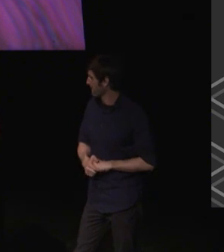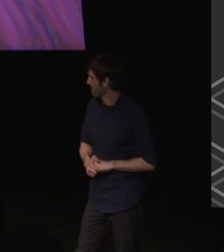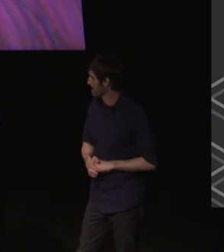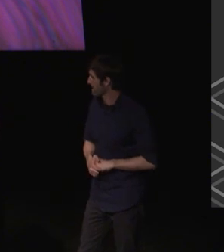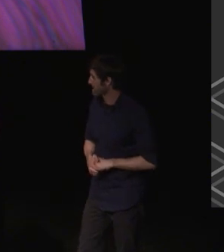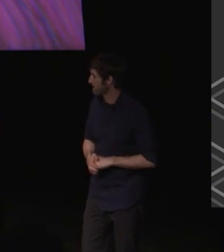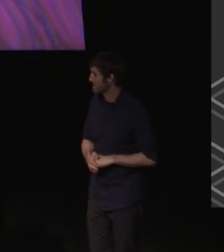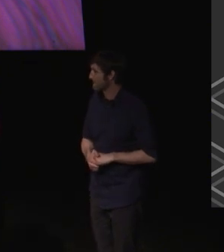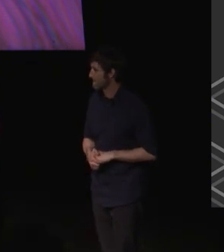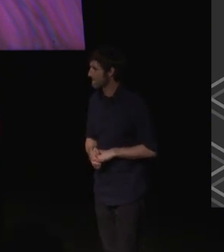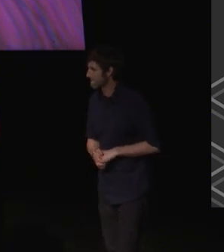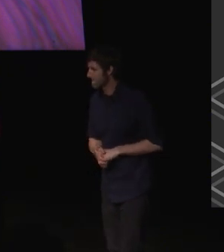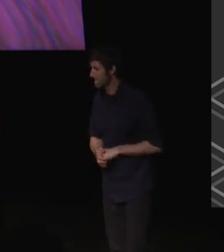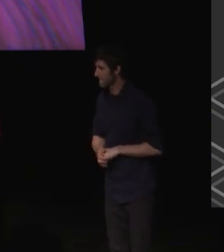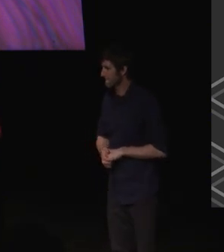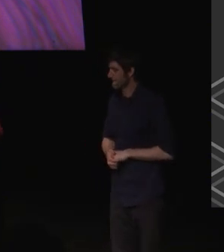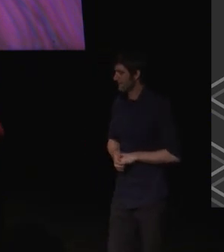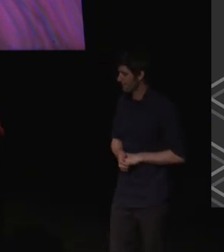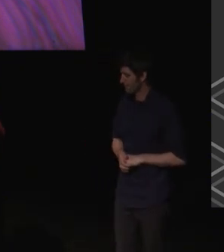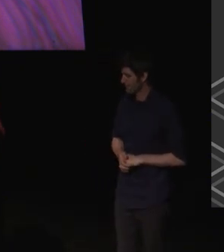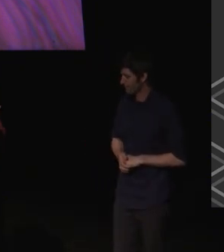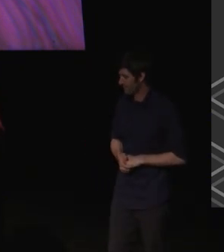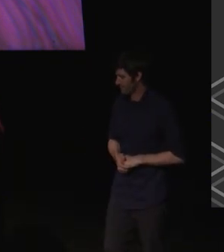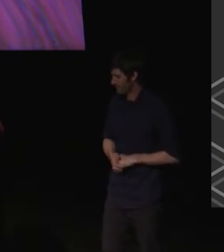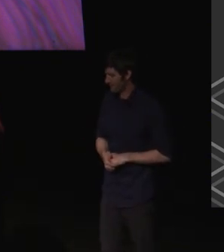So, I think one of the things that all of you have already heard